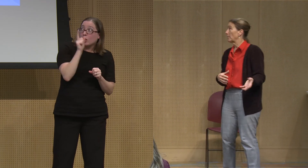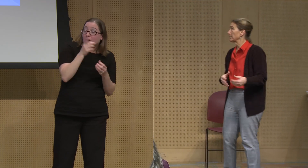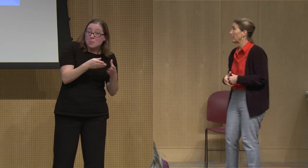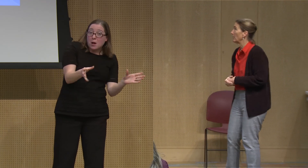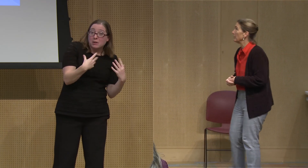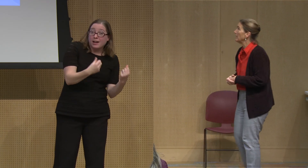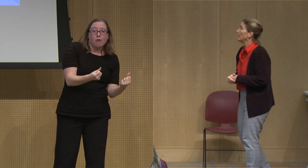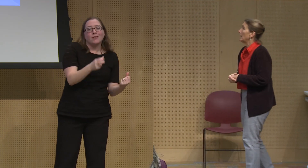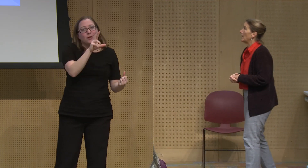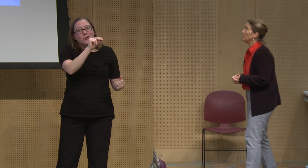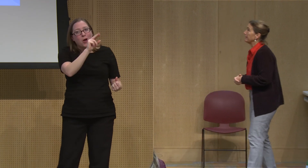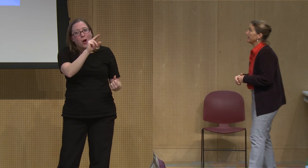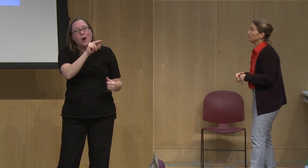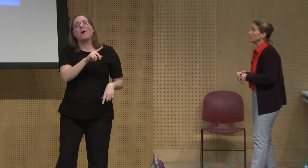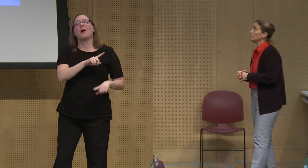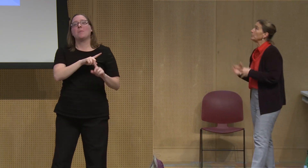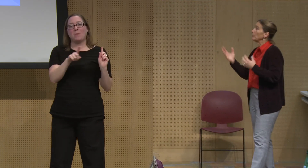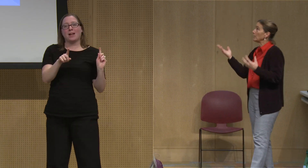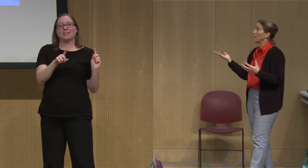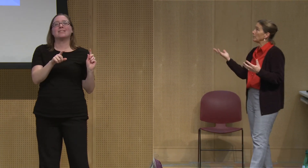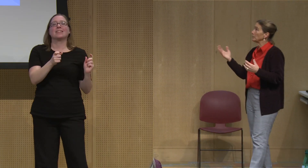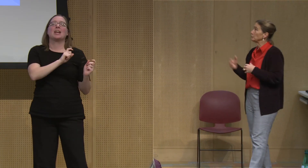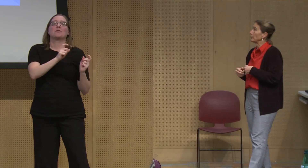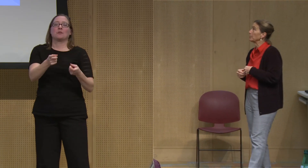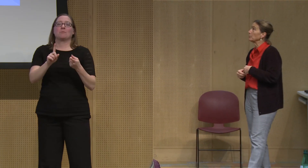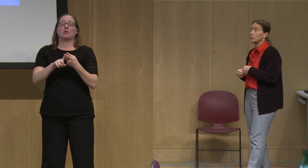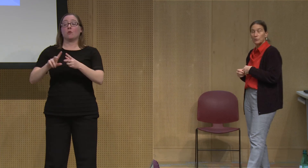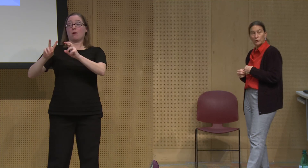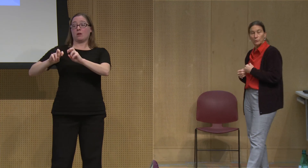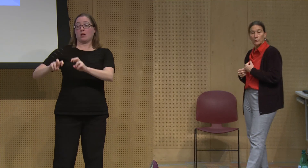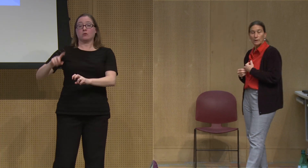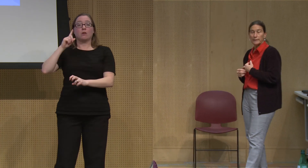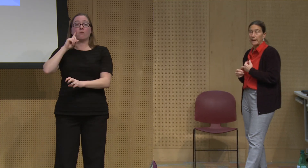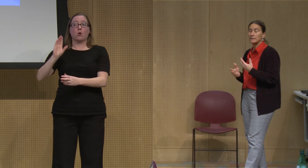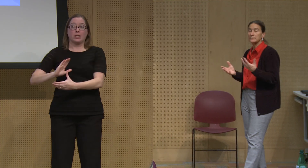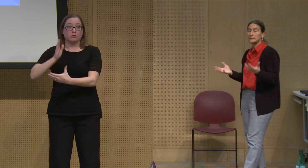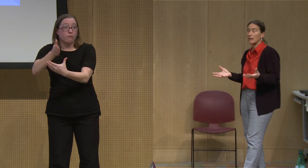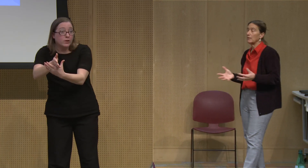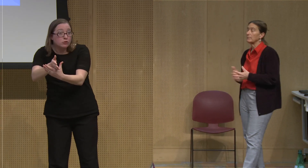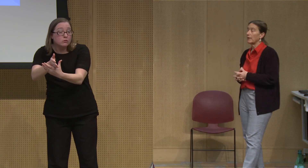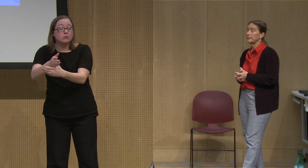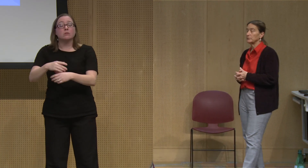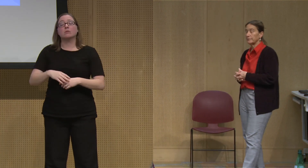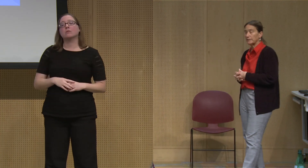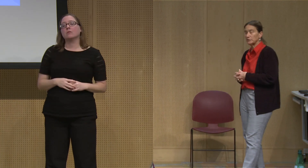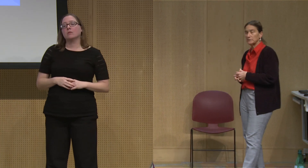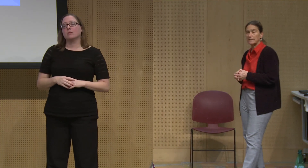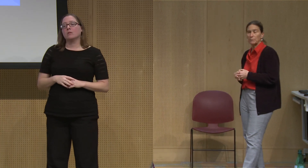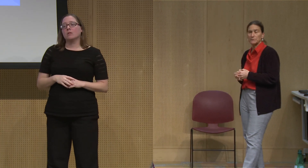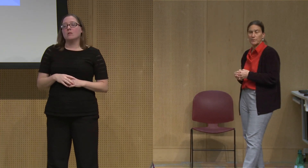BUT THEY DO CONTRIBUTE TO ANALYSIS OF OUR INTERVENTIONS TO HELP US FIGURE OUT WHAT--